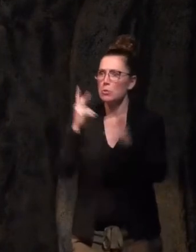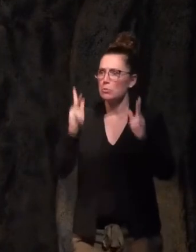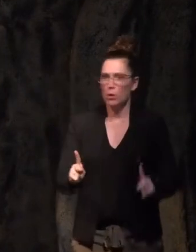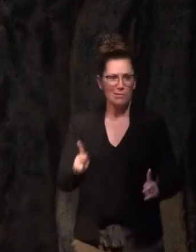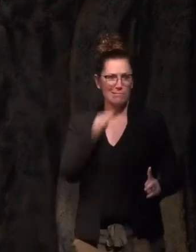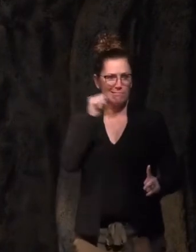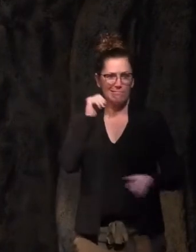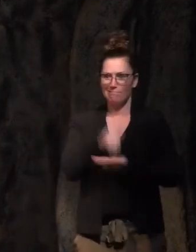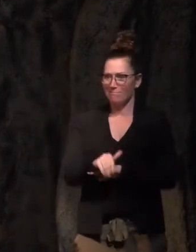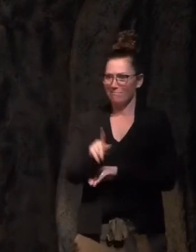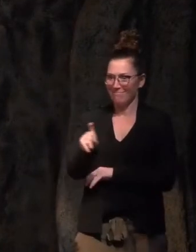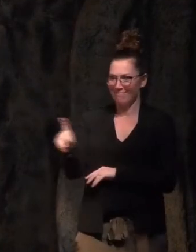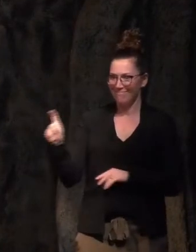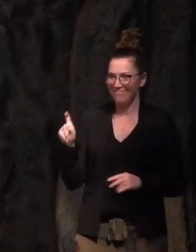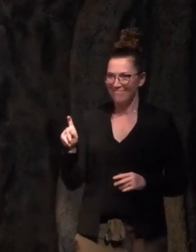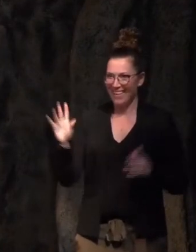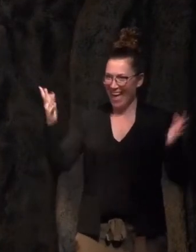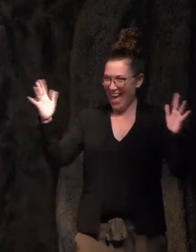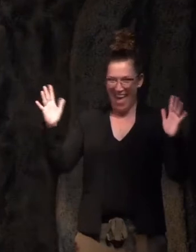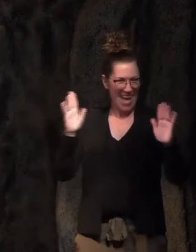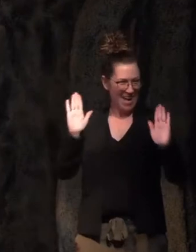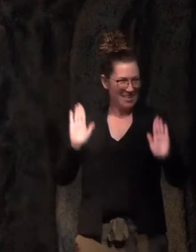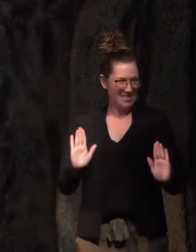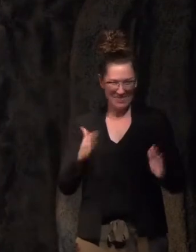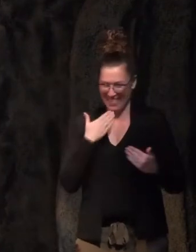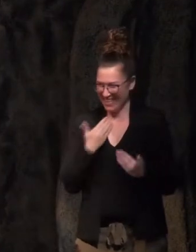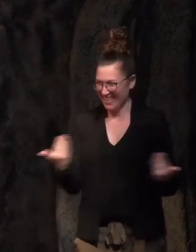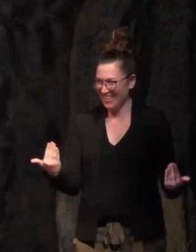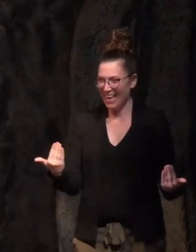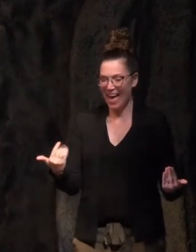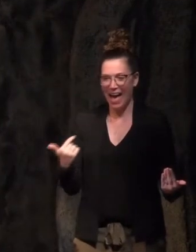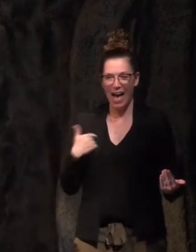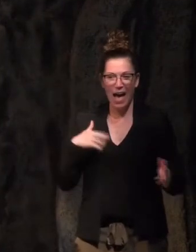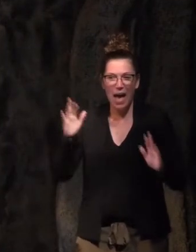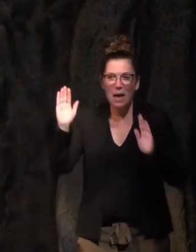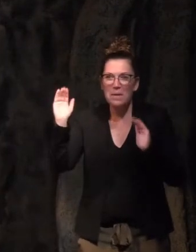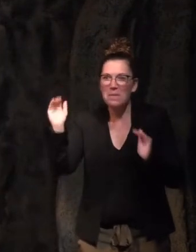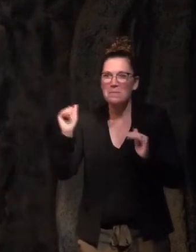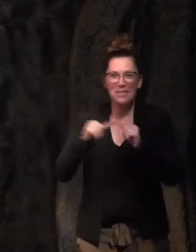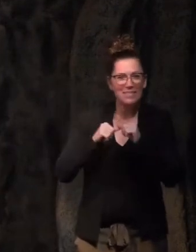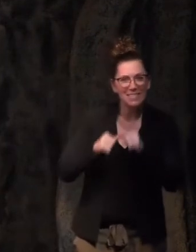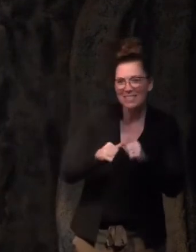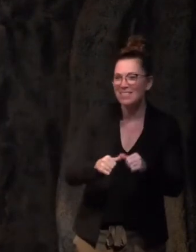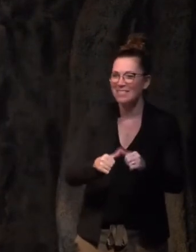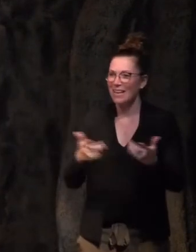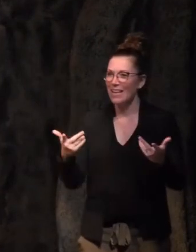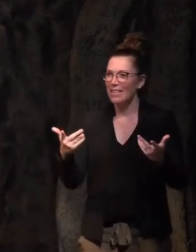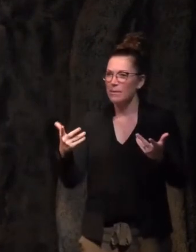Yay, awesome, thank you. I hope that continues. I hope there's a lot of open space